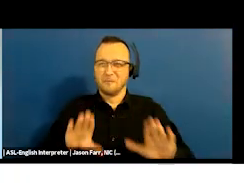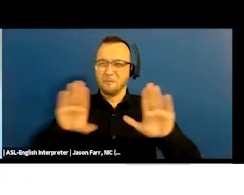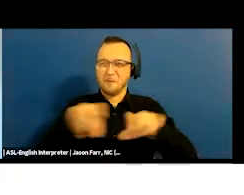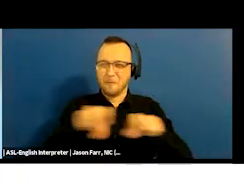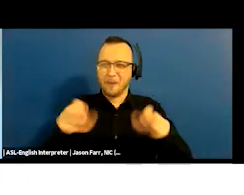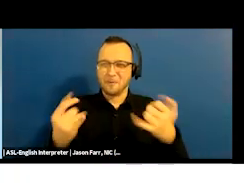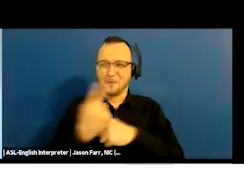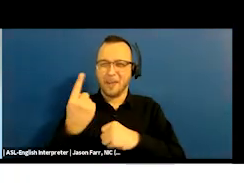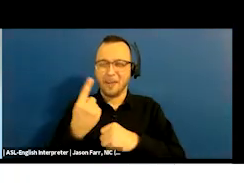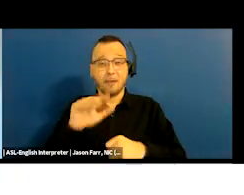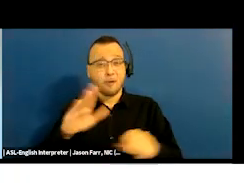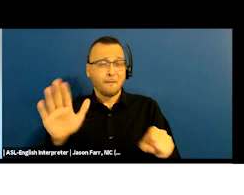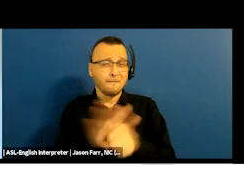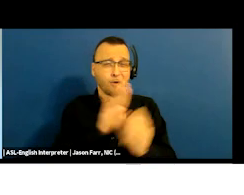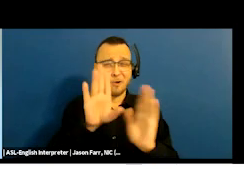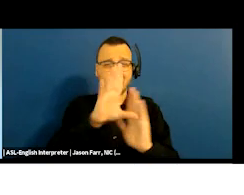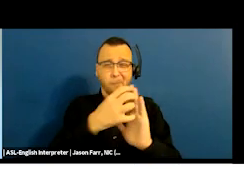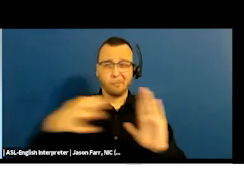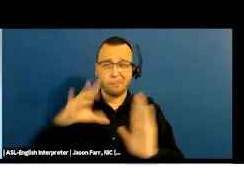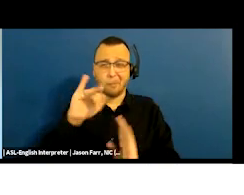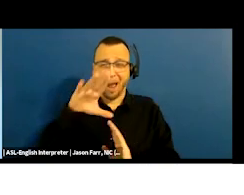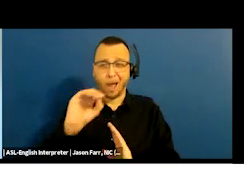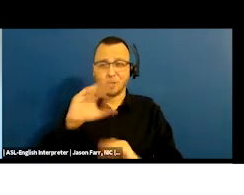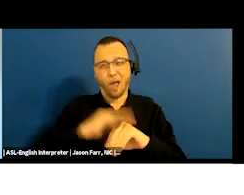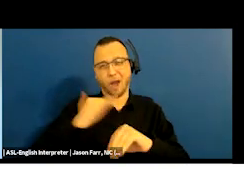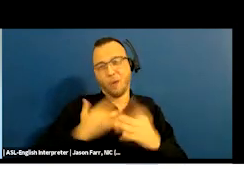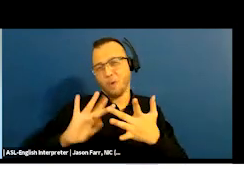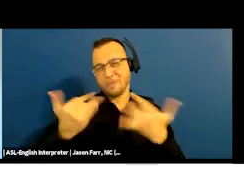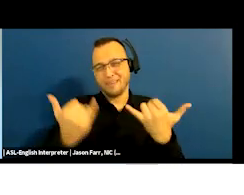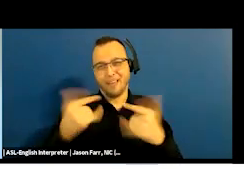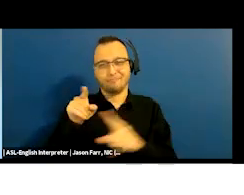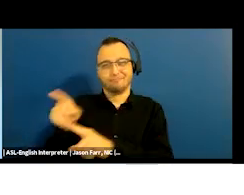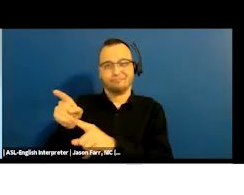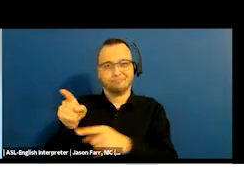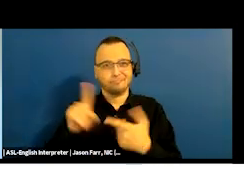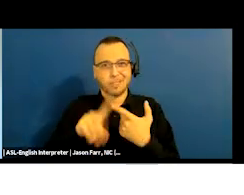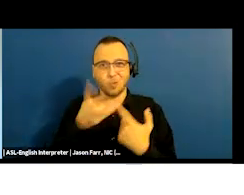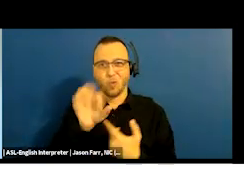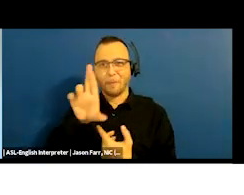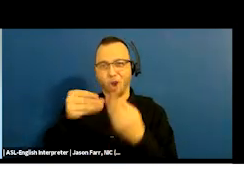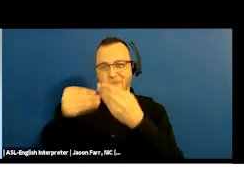and then as well integrating persons with lived expertise into your programs crisis response plan.